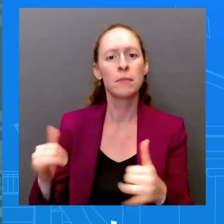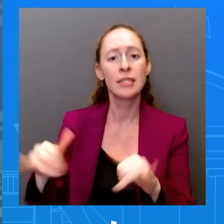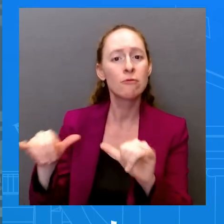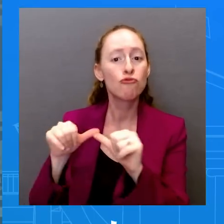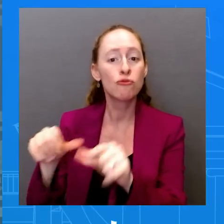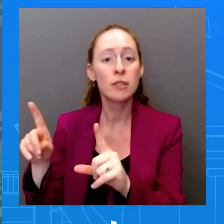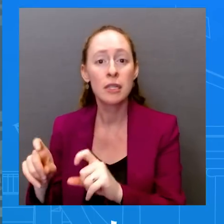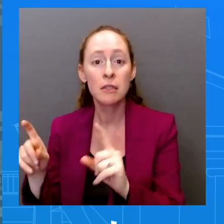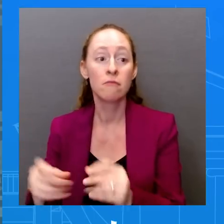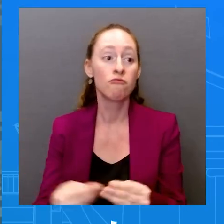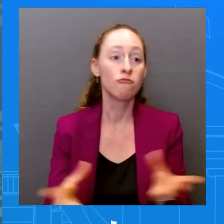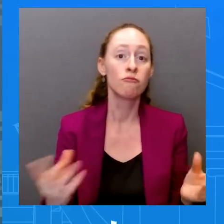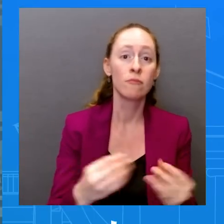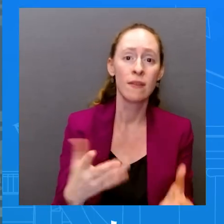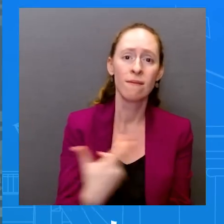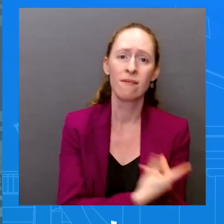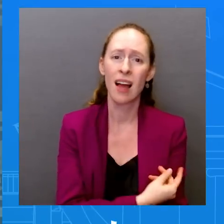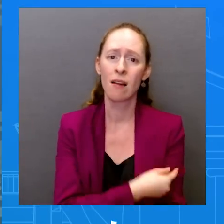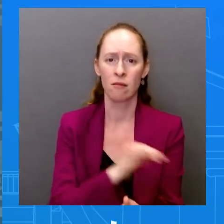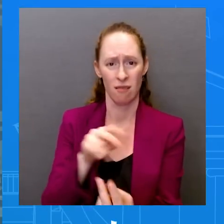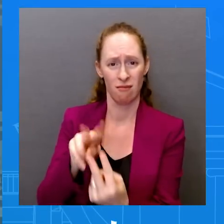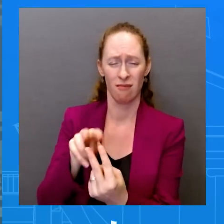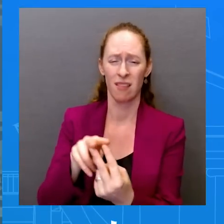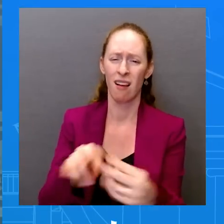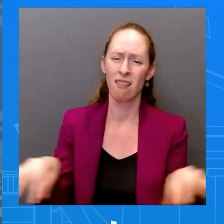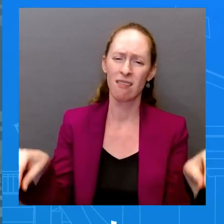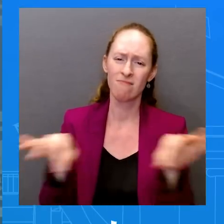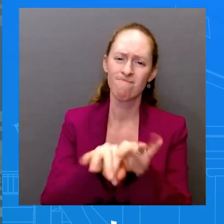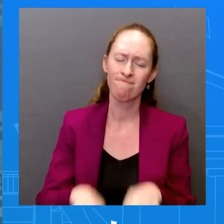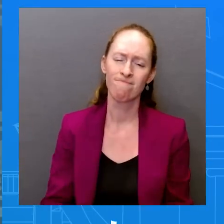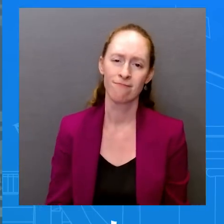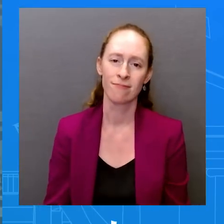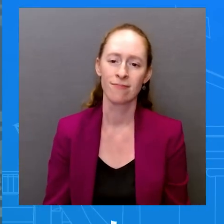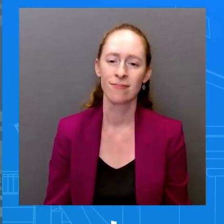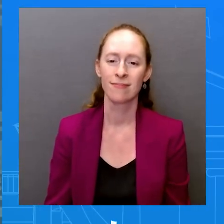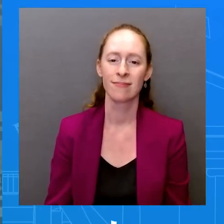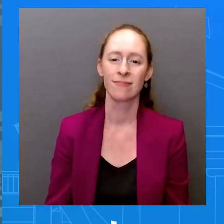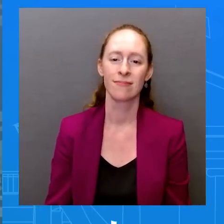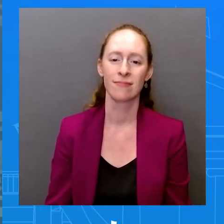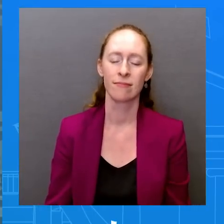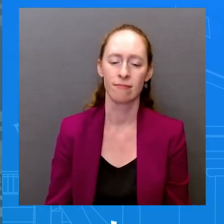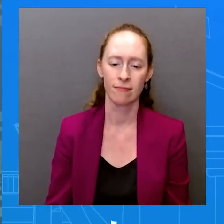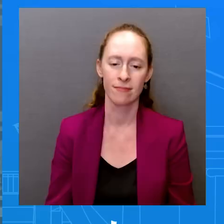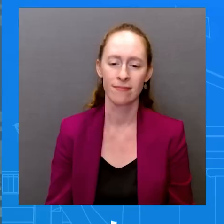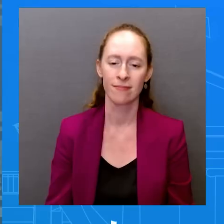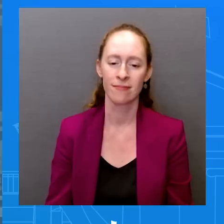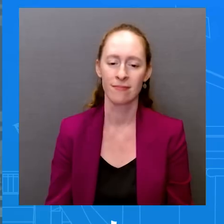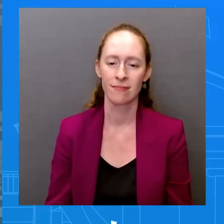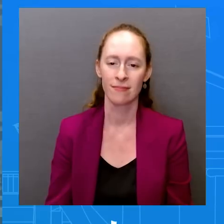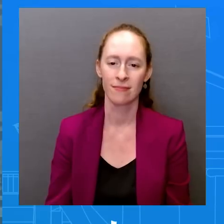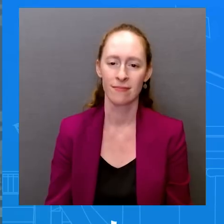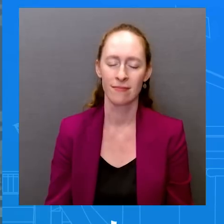in how we're approaching managing COVID, we need those funds. The Press: Logistically, would the President